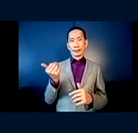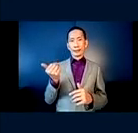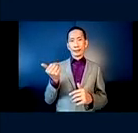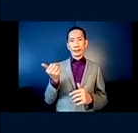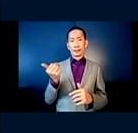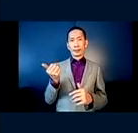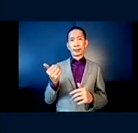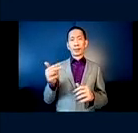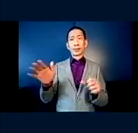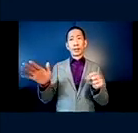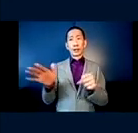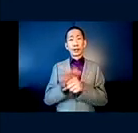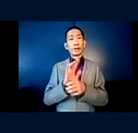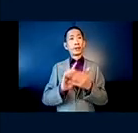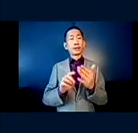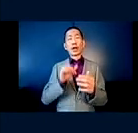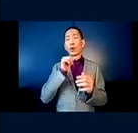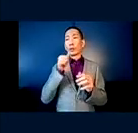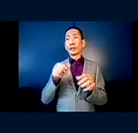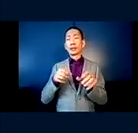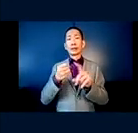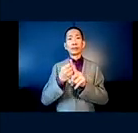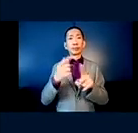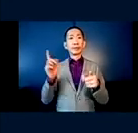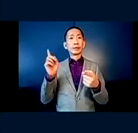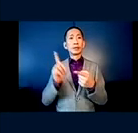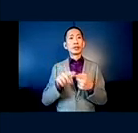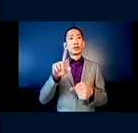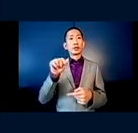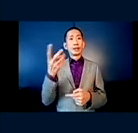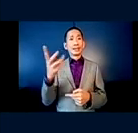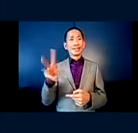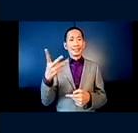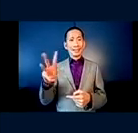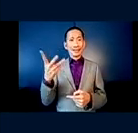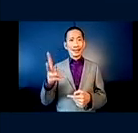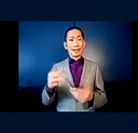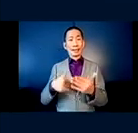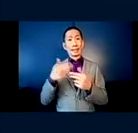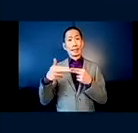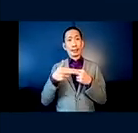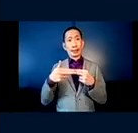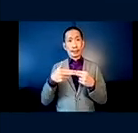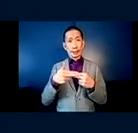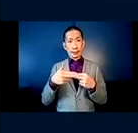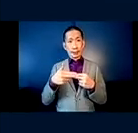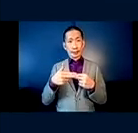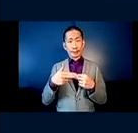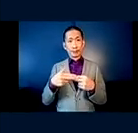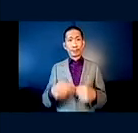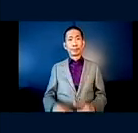OUR DISCUSSIONS STARTED IN 2013. THE FULL DESIGN WASN'T ELABORATED UNTIL 2016.